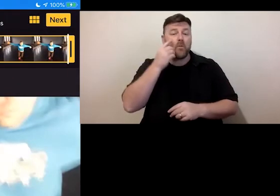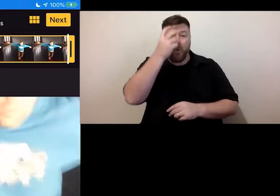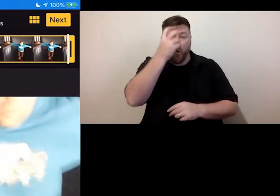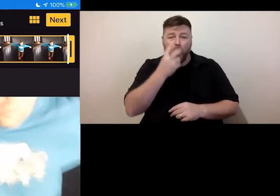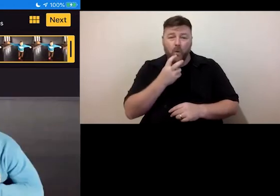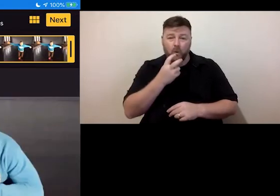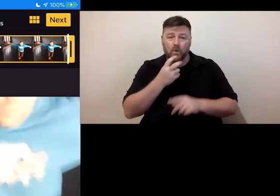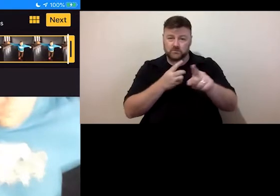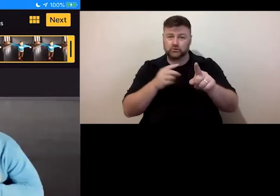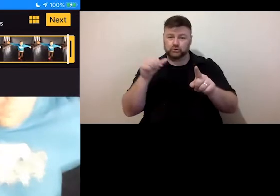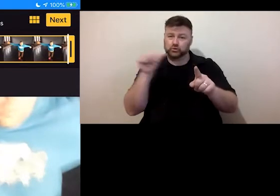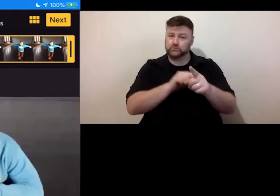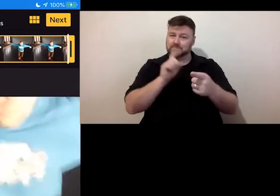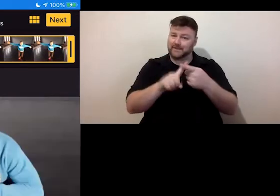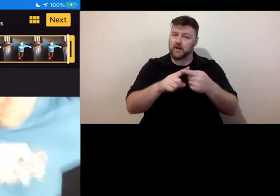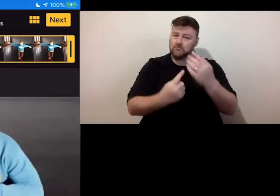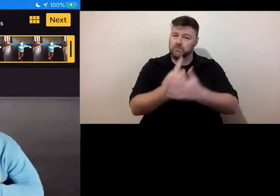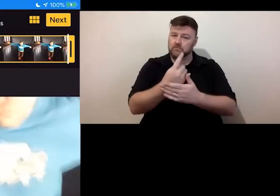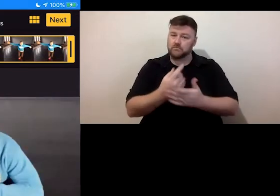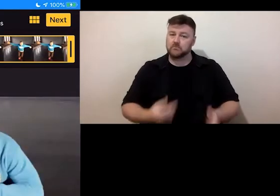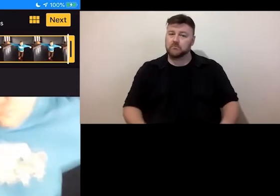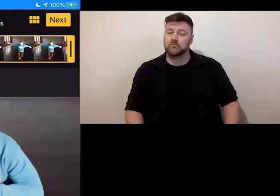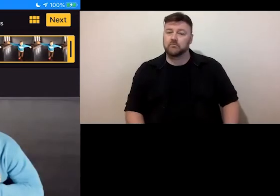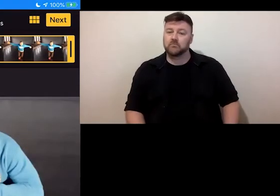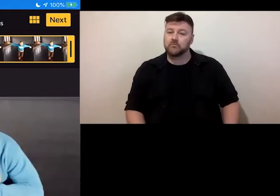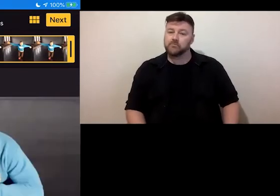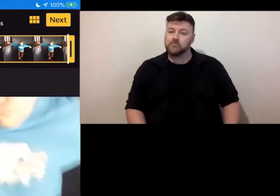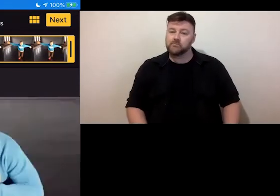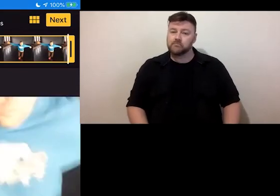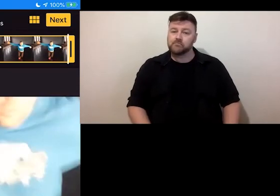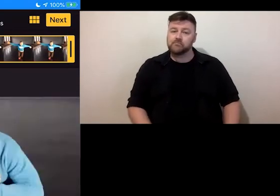still play on your phone. So the way that I achieve that is by cropping,